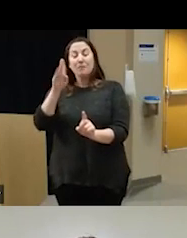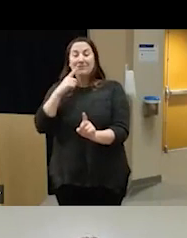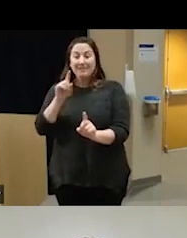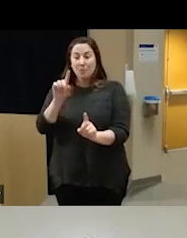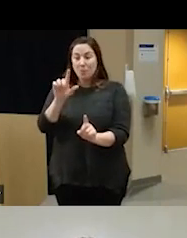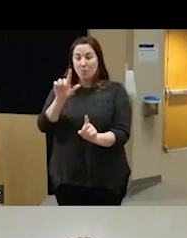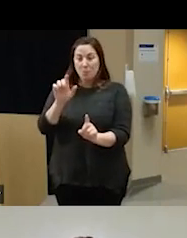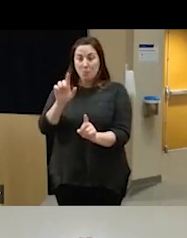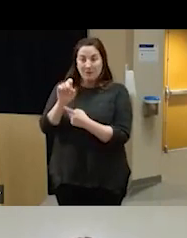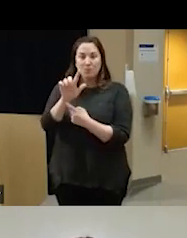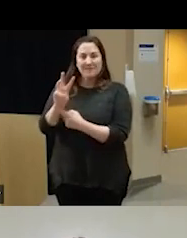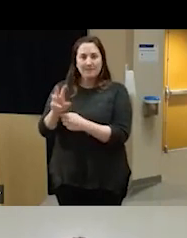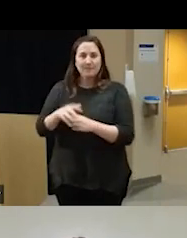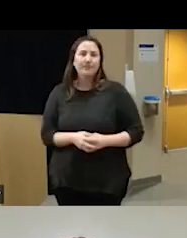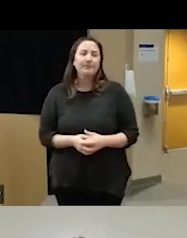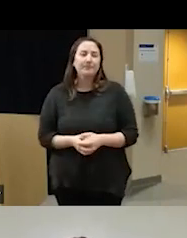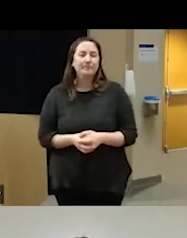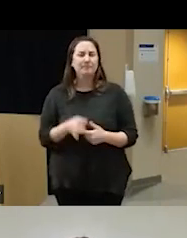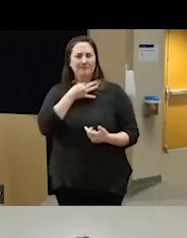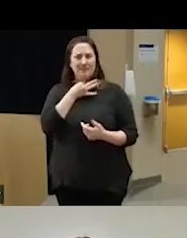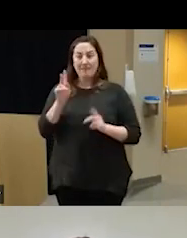Now why do people with mental illness